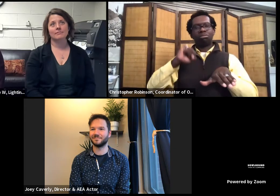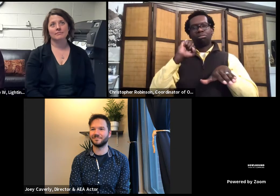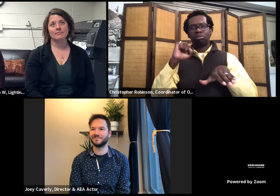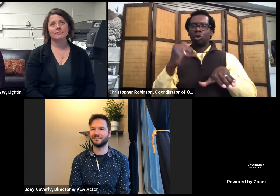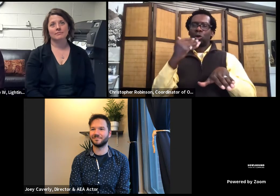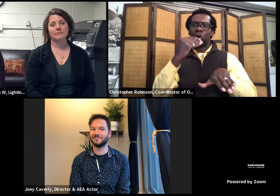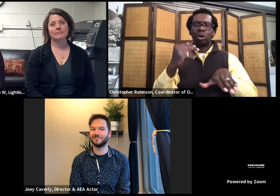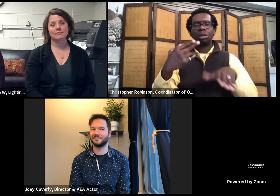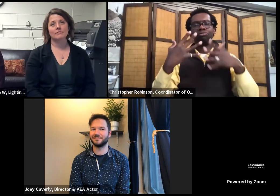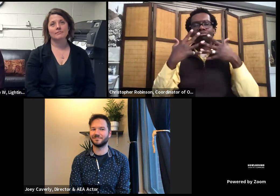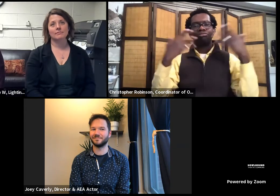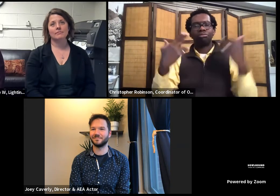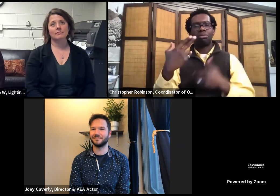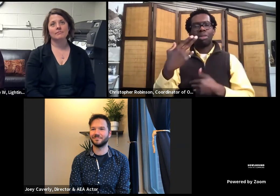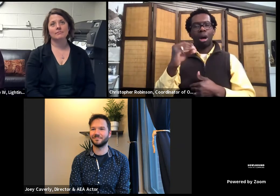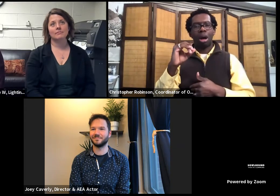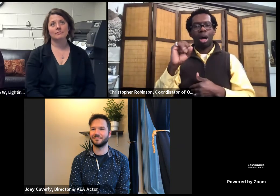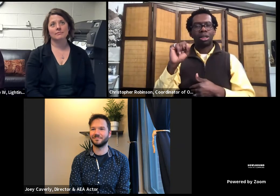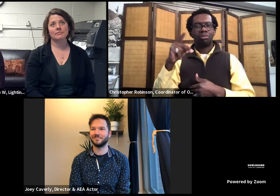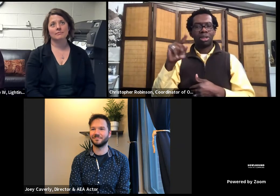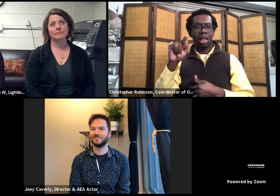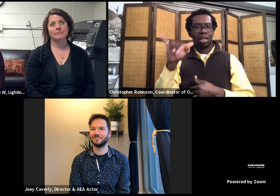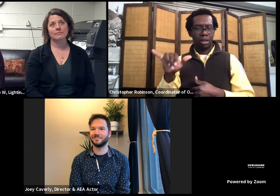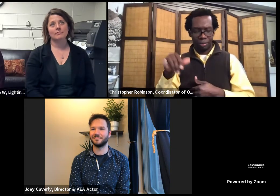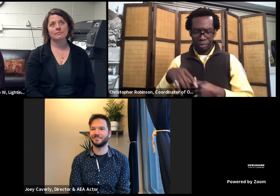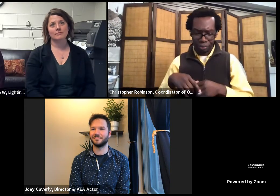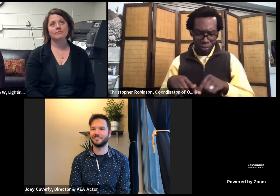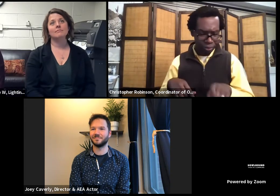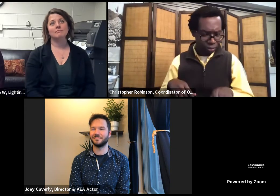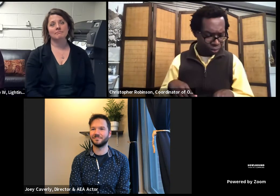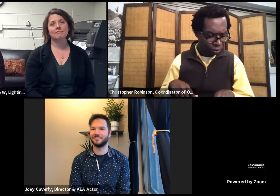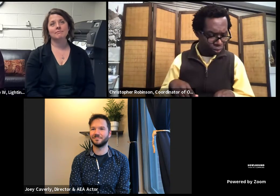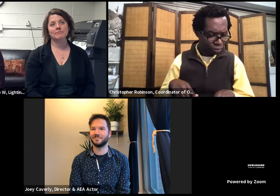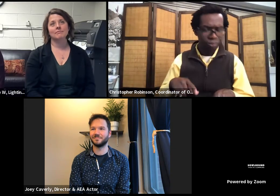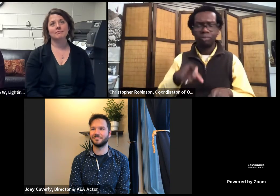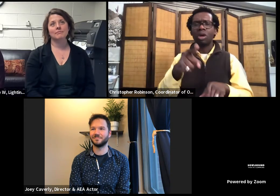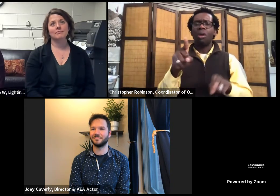So all those things being available, it's a great thing. It's a hospitality thing, I think.